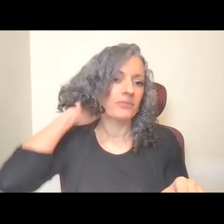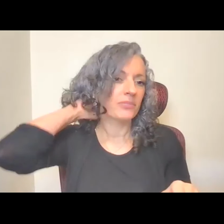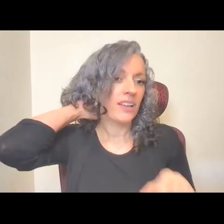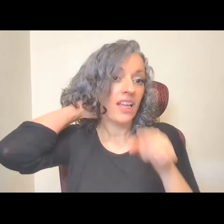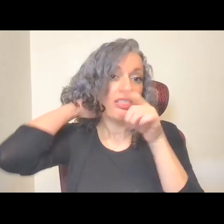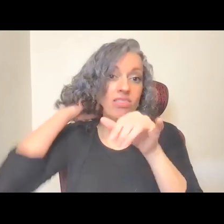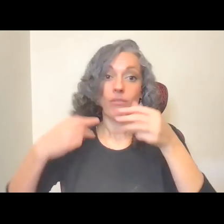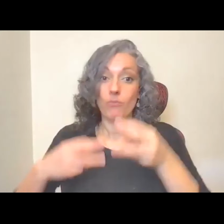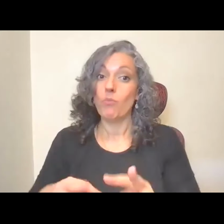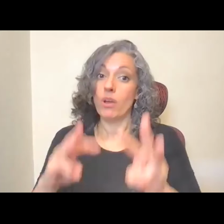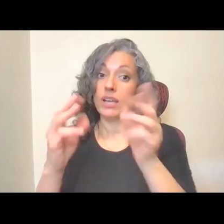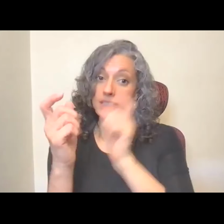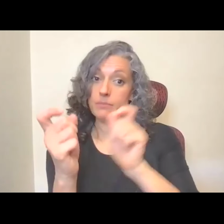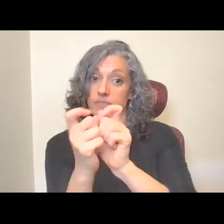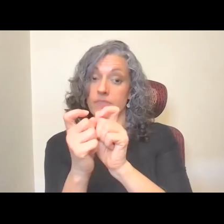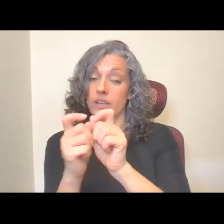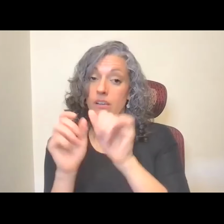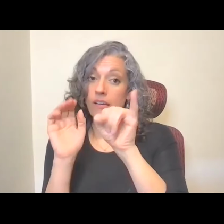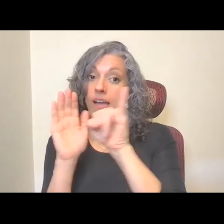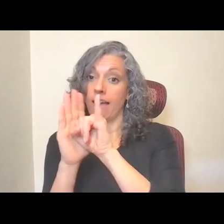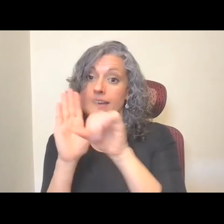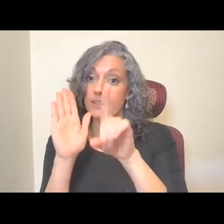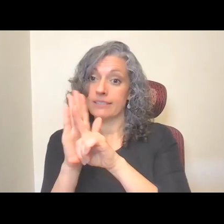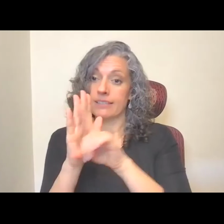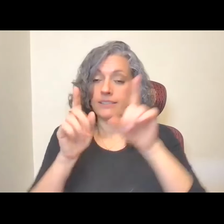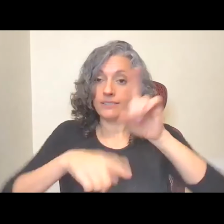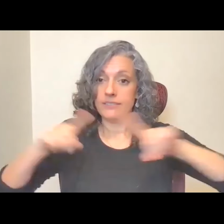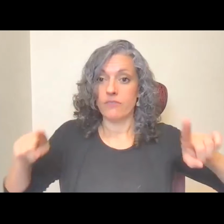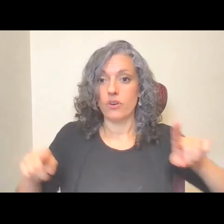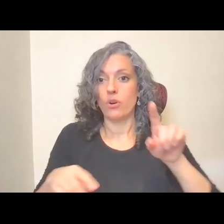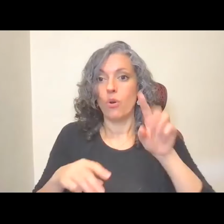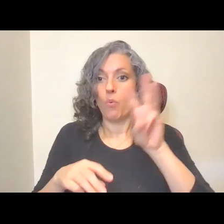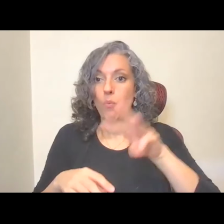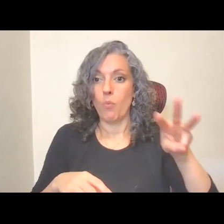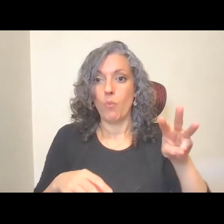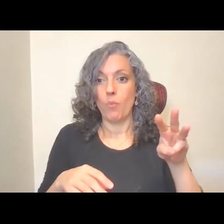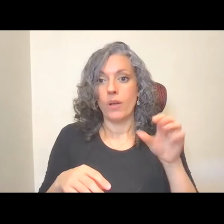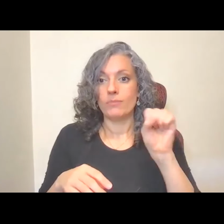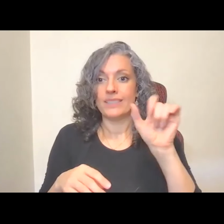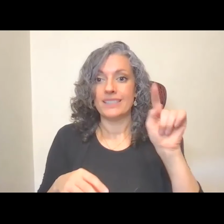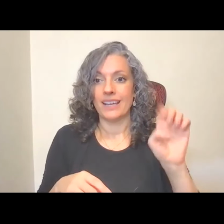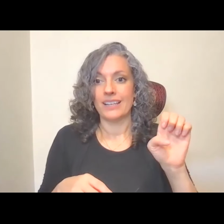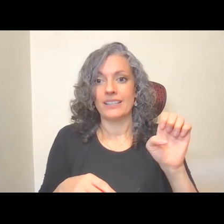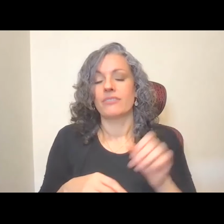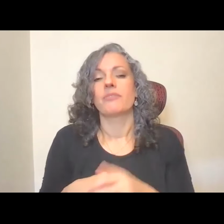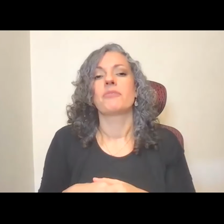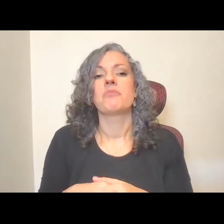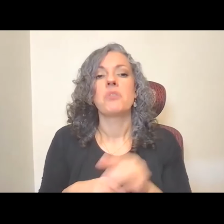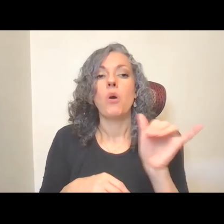to identify different parts of a website. This can also be documented with the help of accessibility